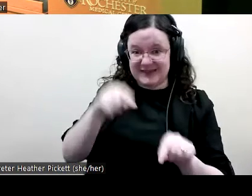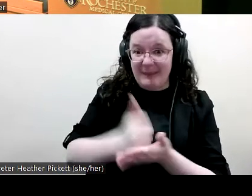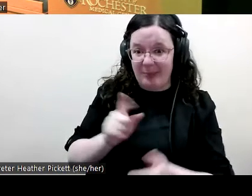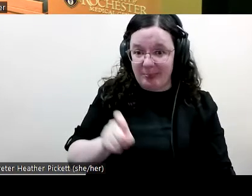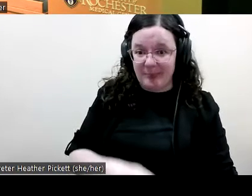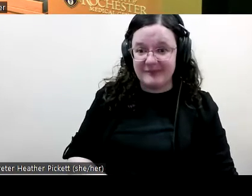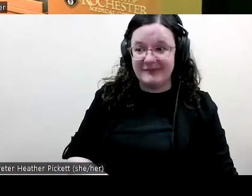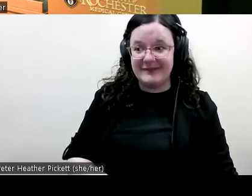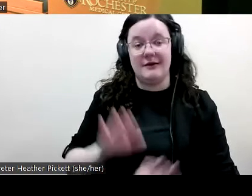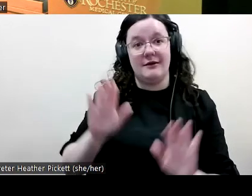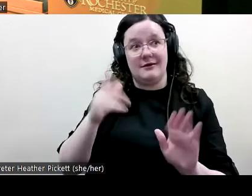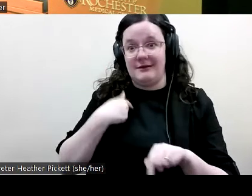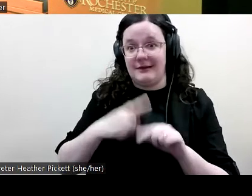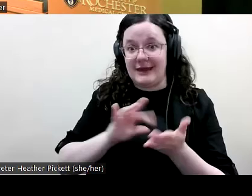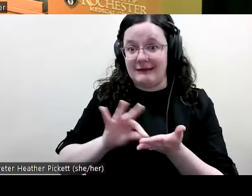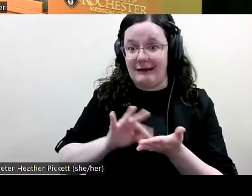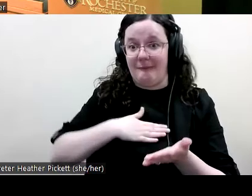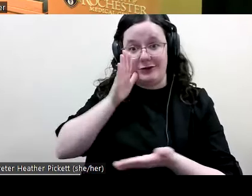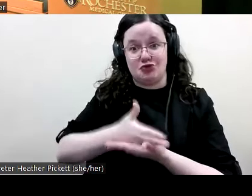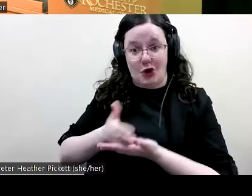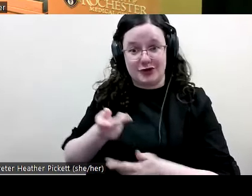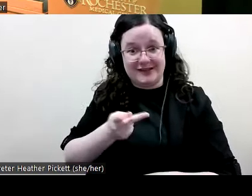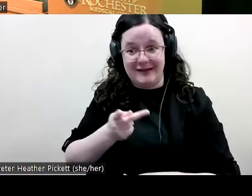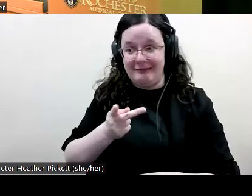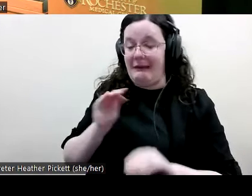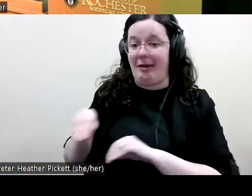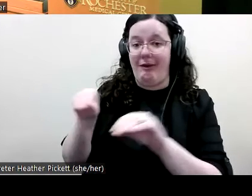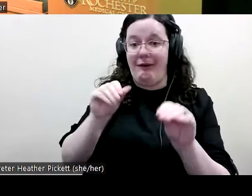when they moved out of their apartments right but you know as as family however broadly you